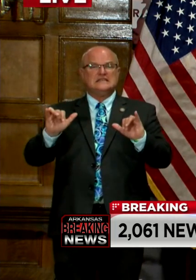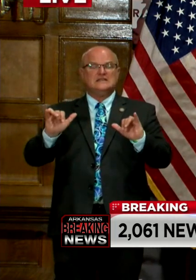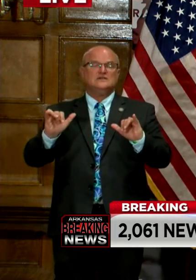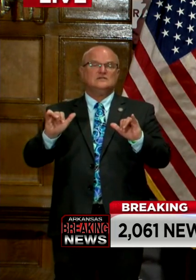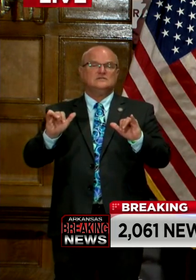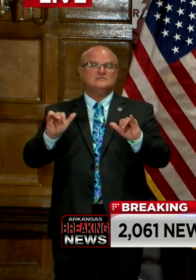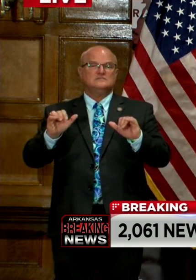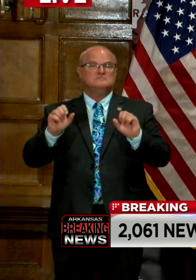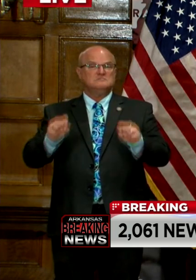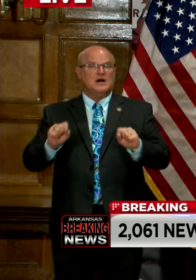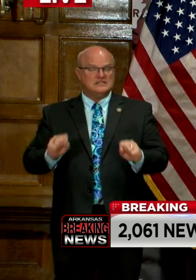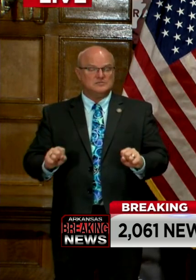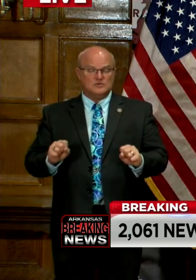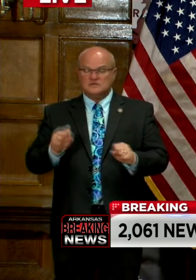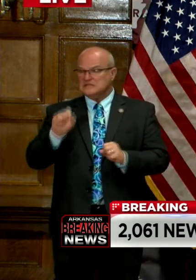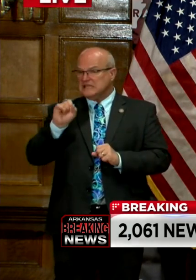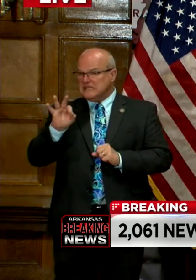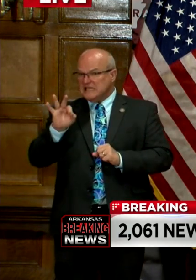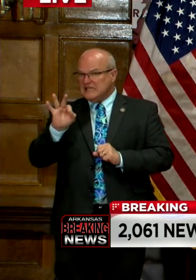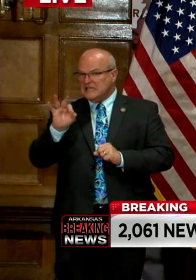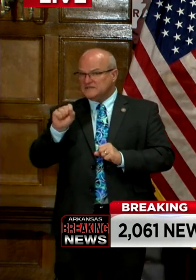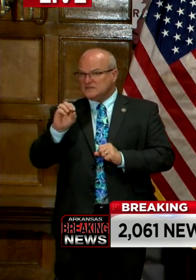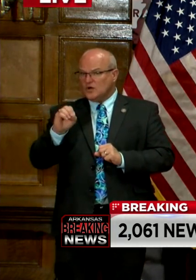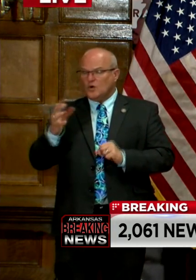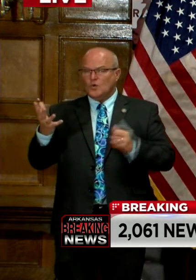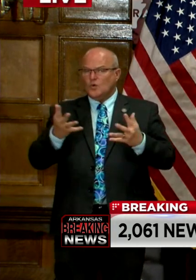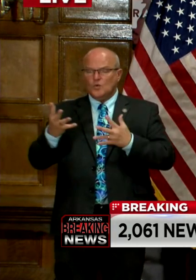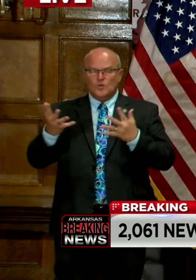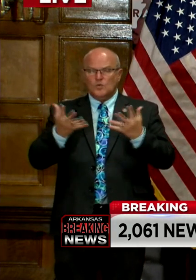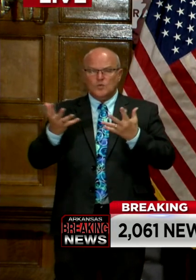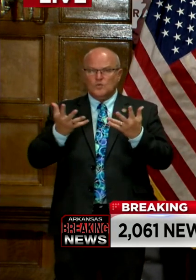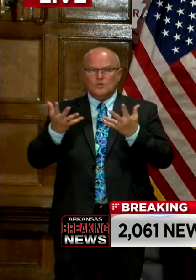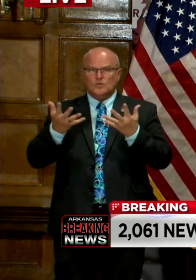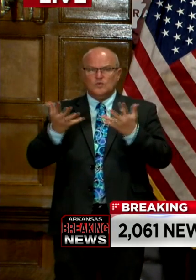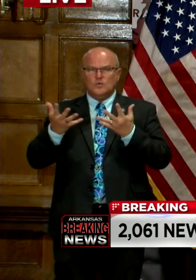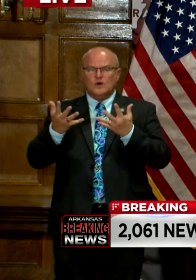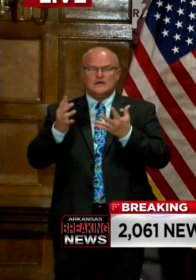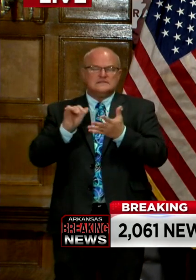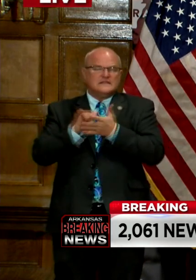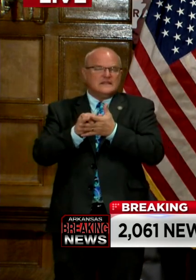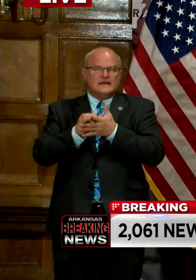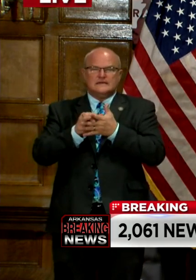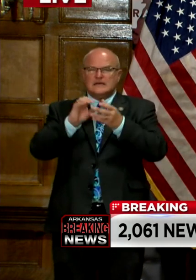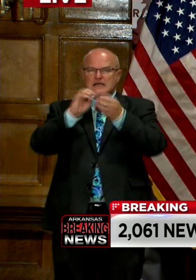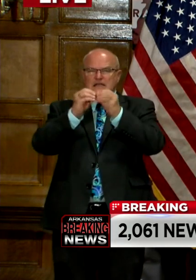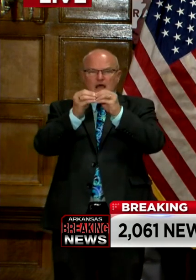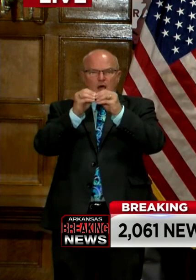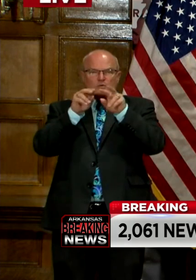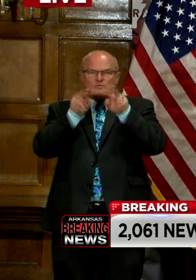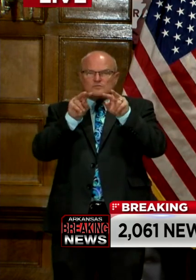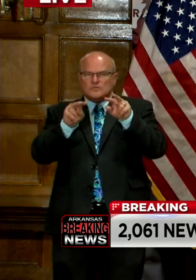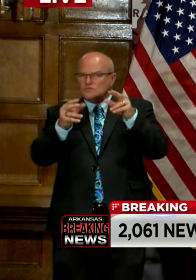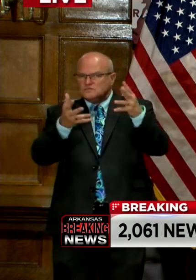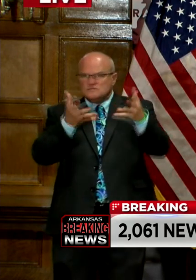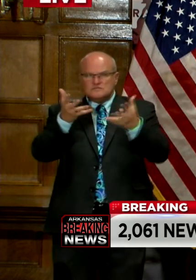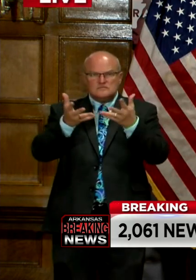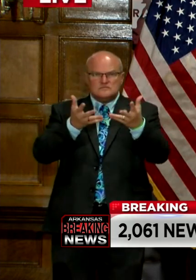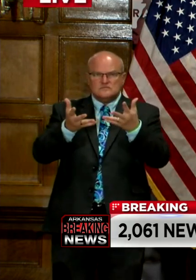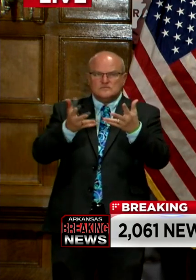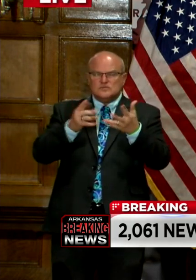RESTRICTIONS ON BUSINESSES OR ARE THERE OTHER RESTRICTIONS THAT ARE STILL ON THE TABLE AND